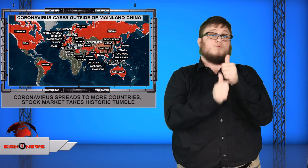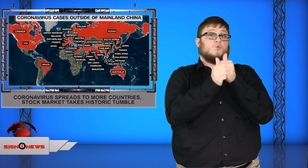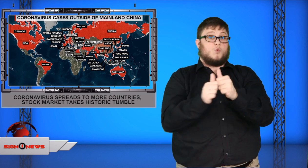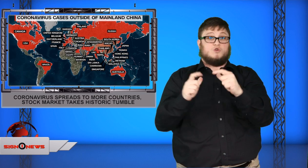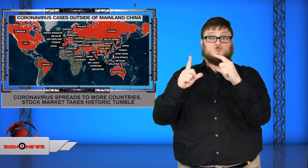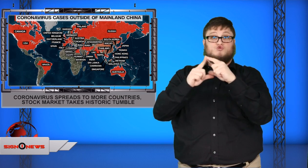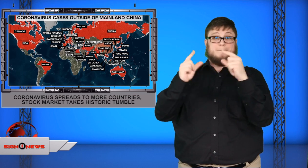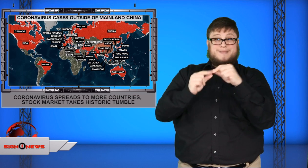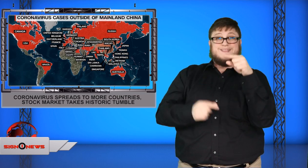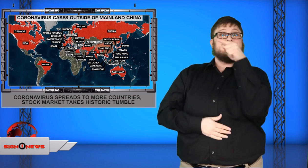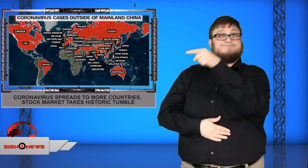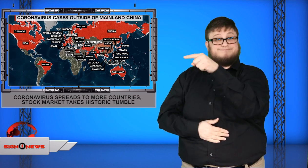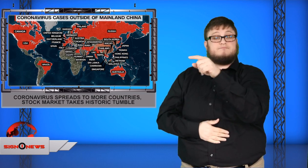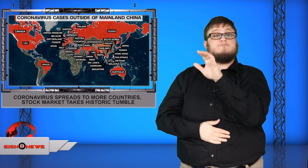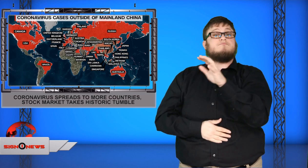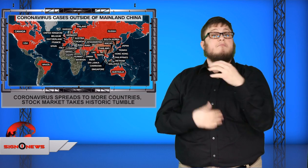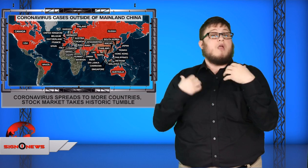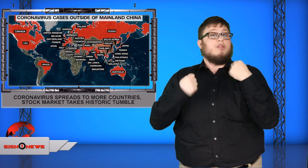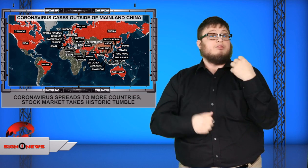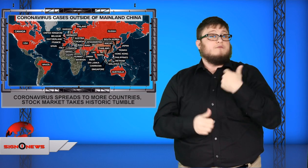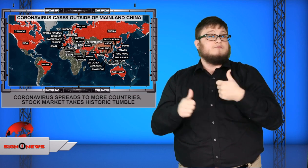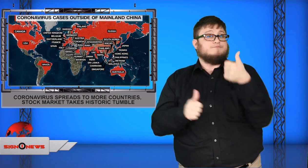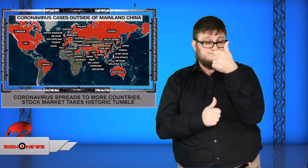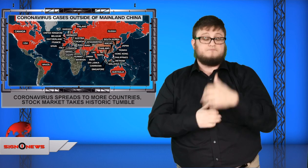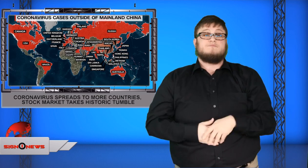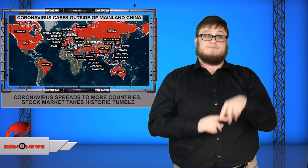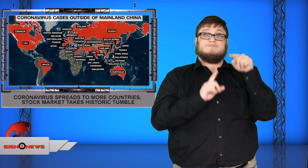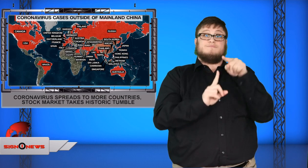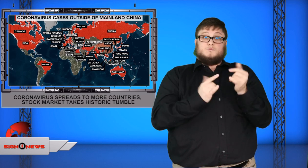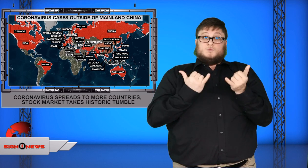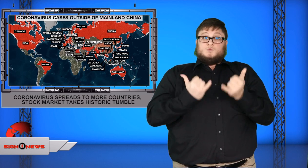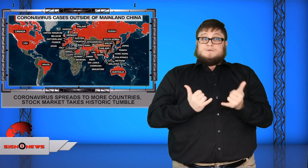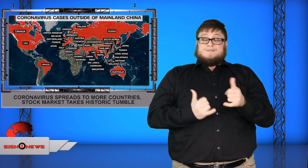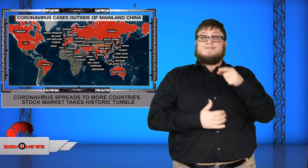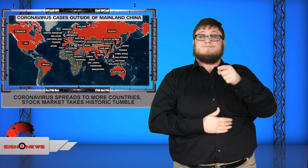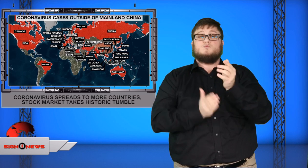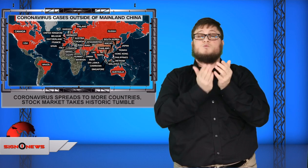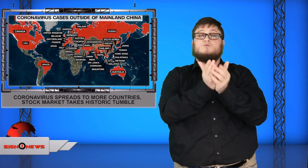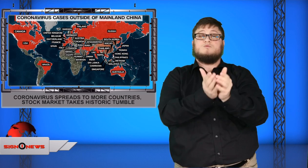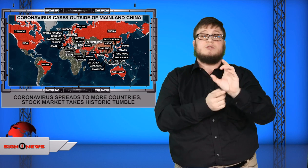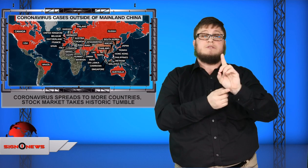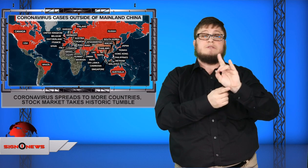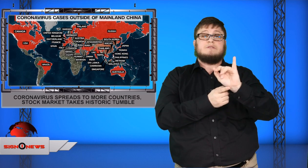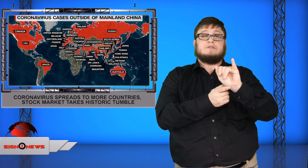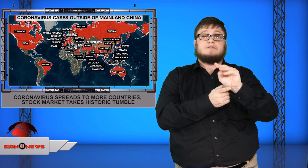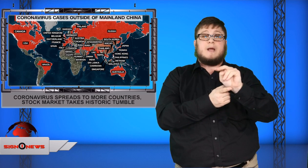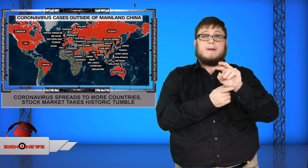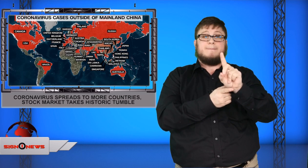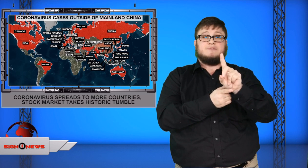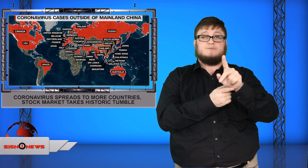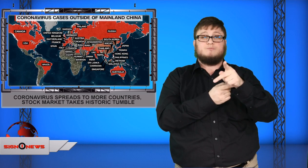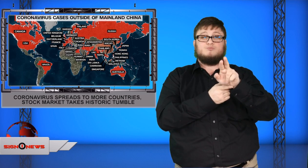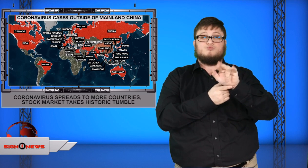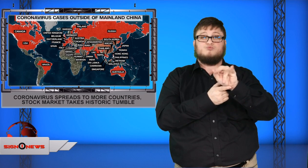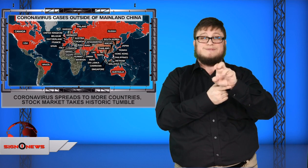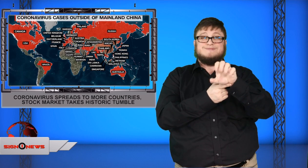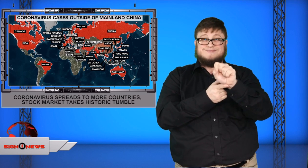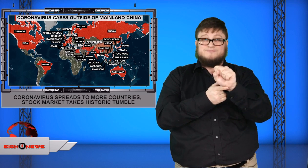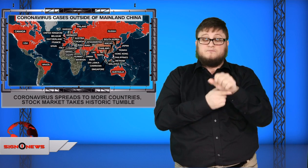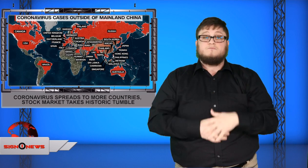According to Japan's health ministry, as of today six people who were on the quarantined